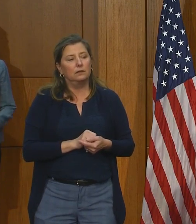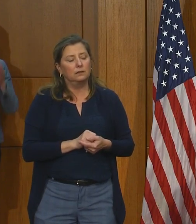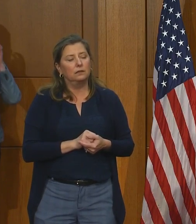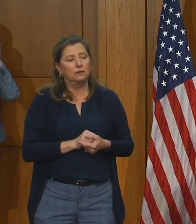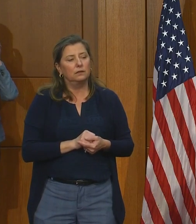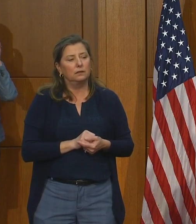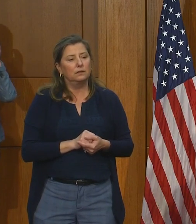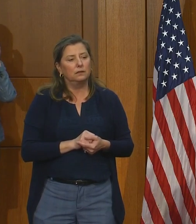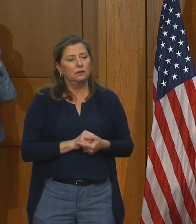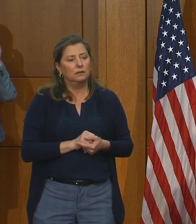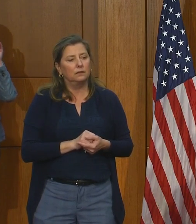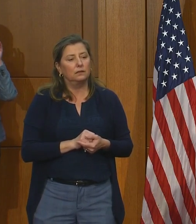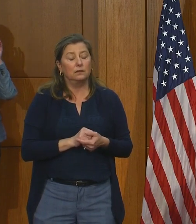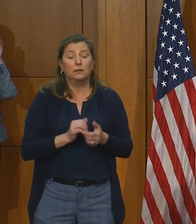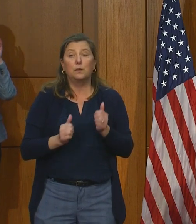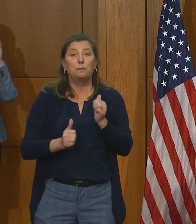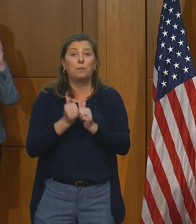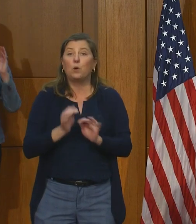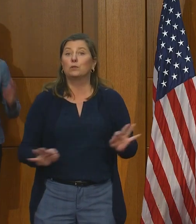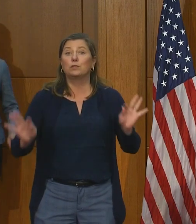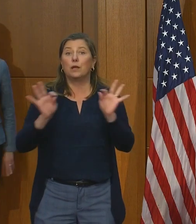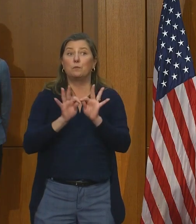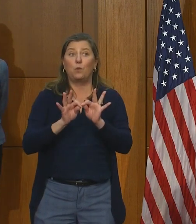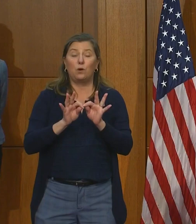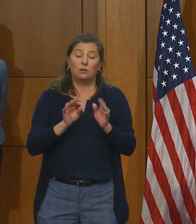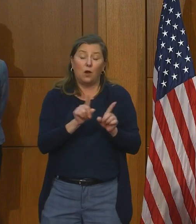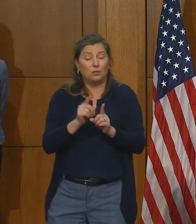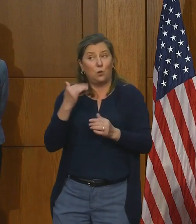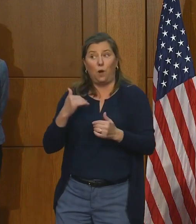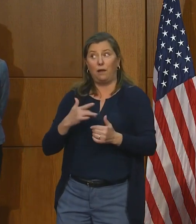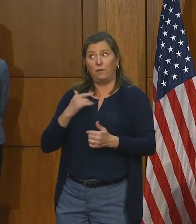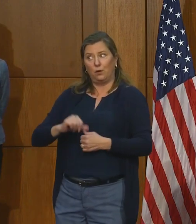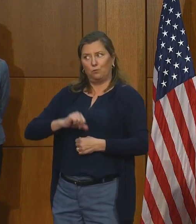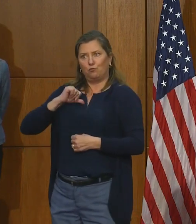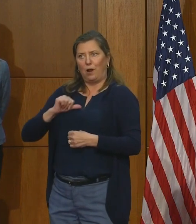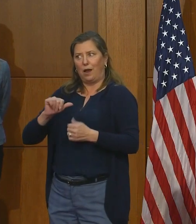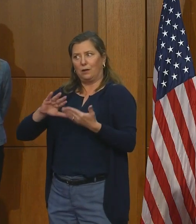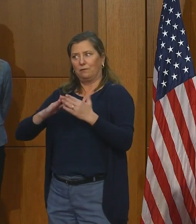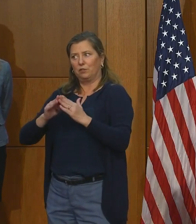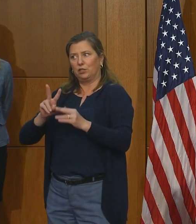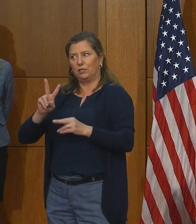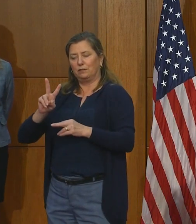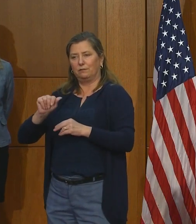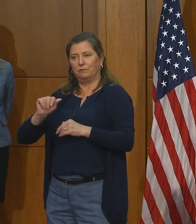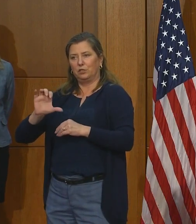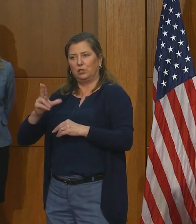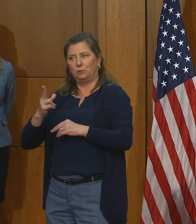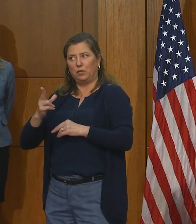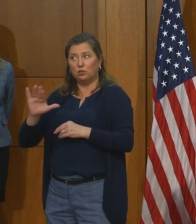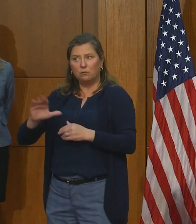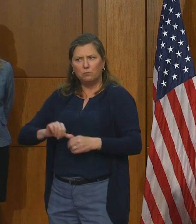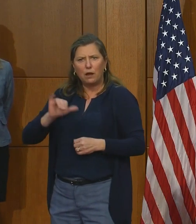THEY THAT CAN THEY THE MOTION THING AND WHY I'M SO PROUD OF